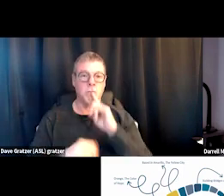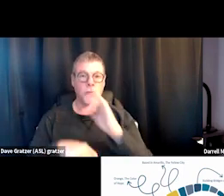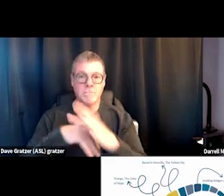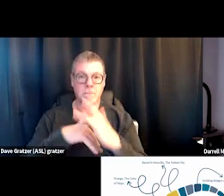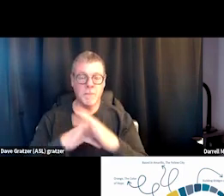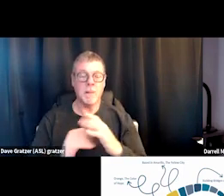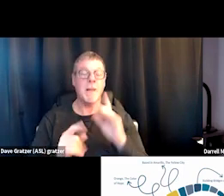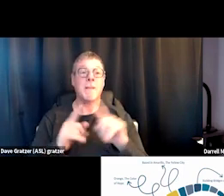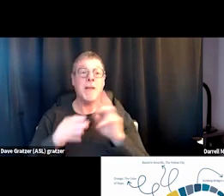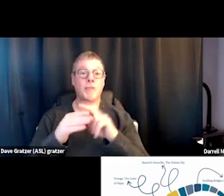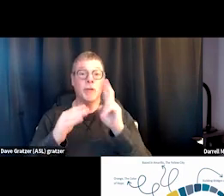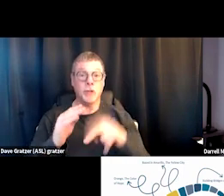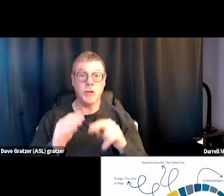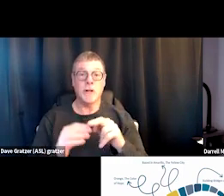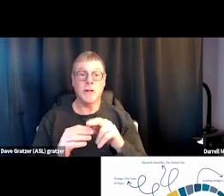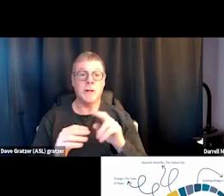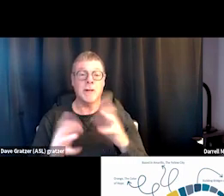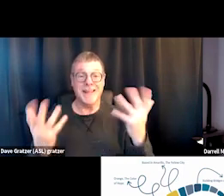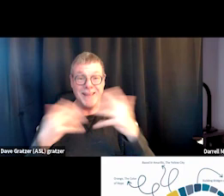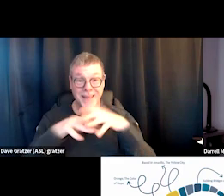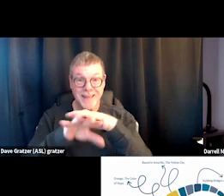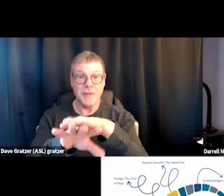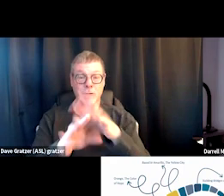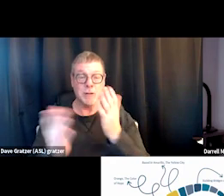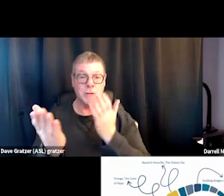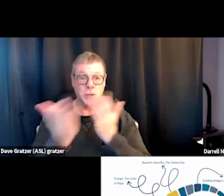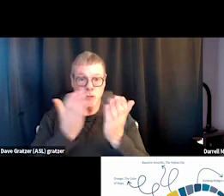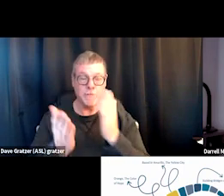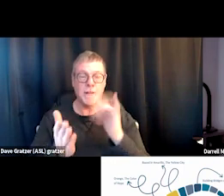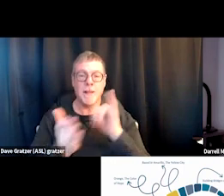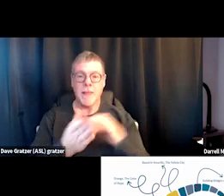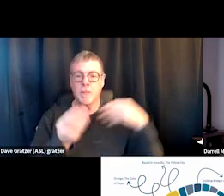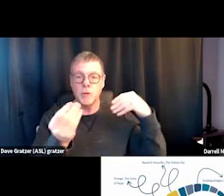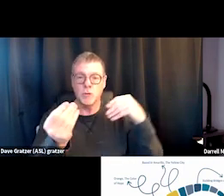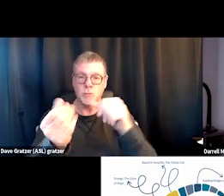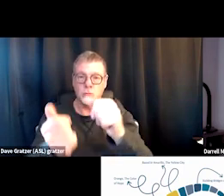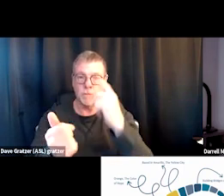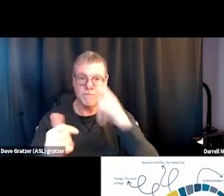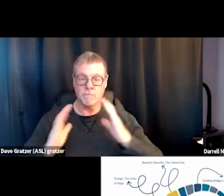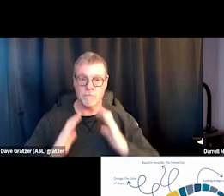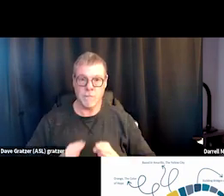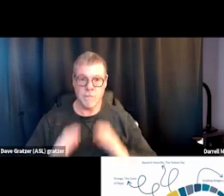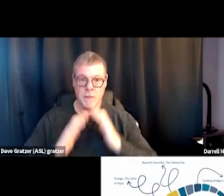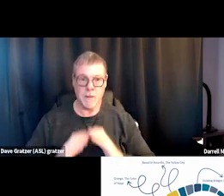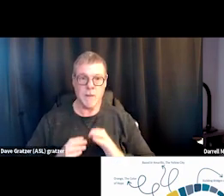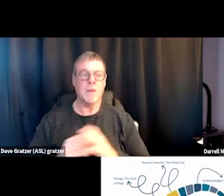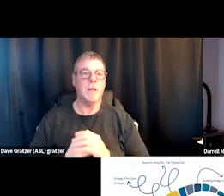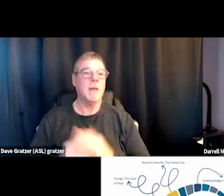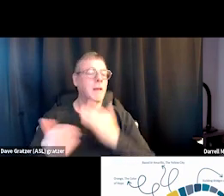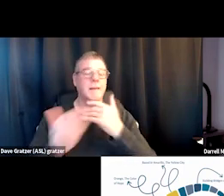but as a result of using these integrated services in a way that's seamless for the client. So the client doesn't care where the funding's coming from,